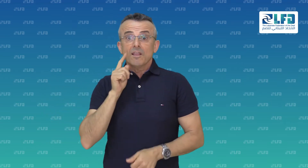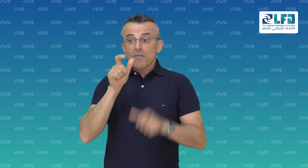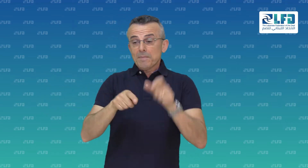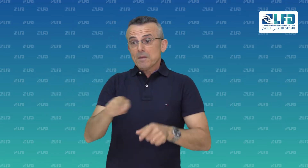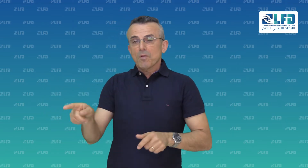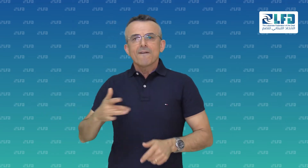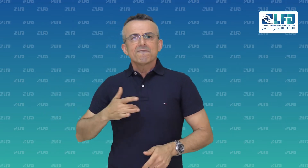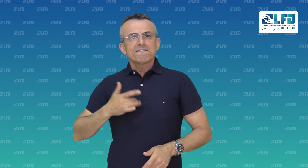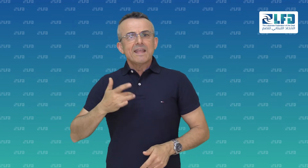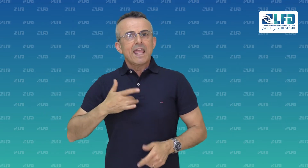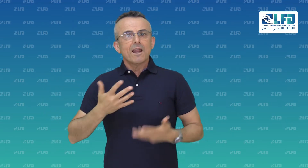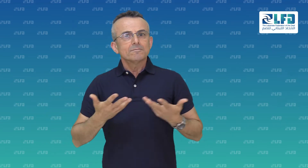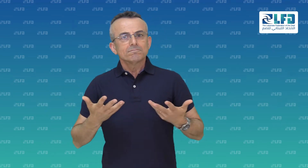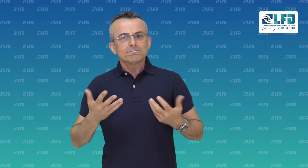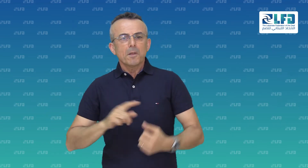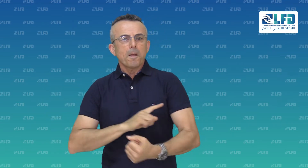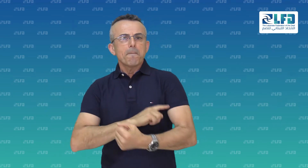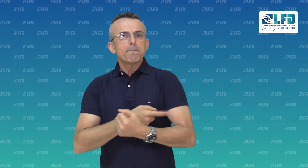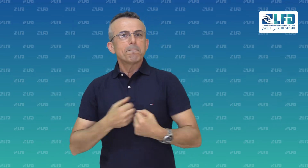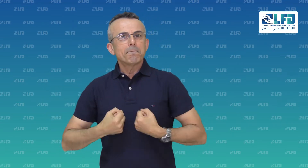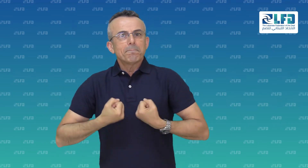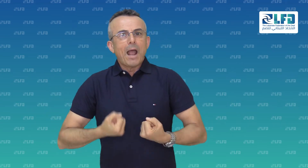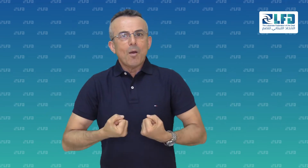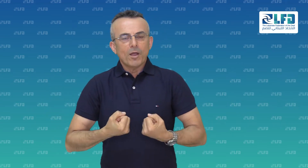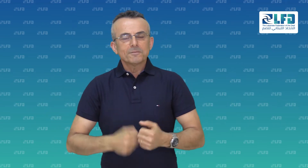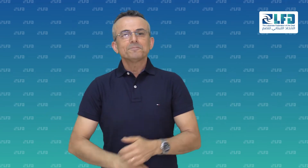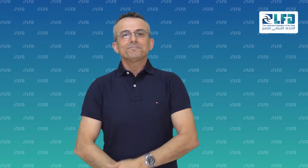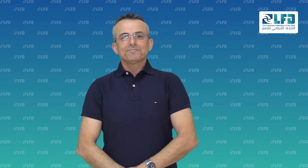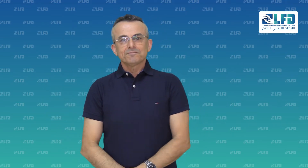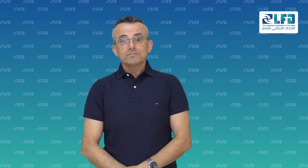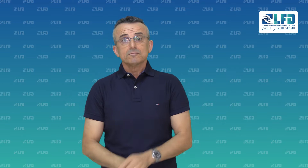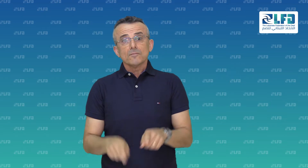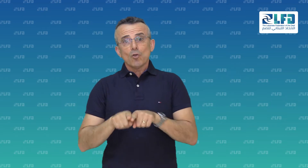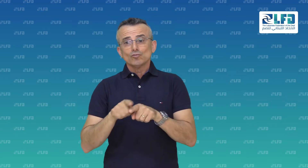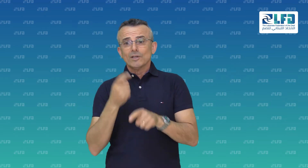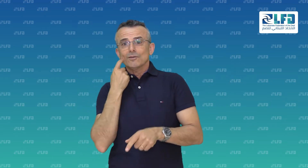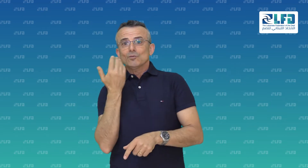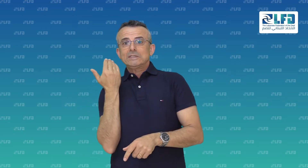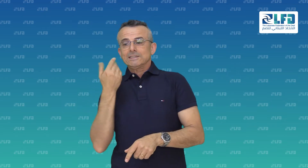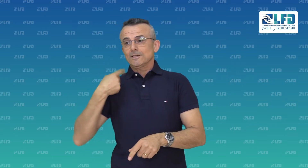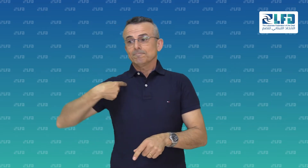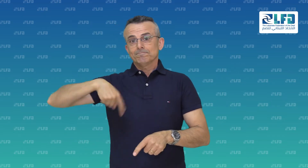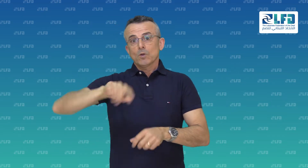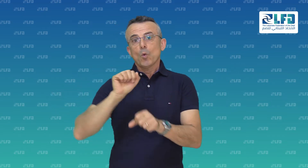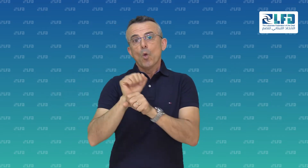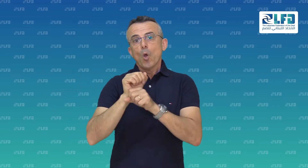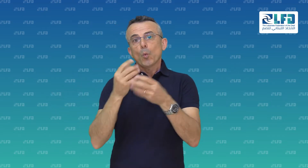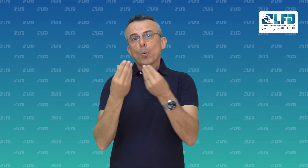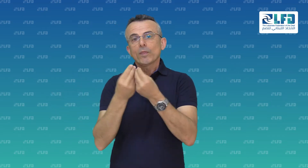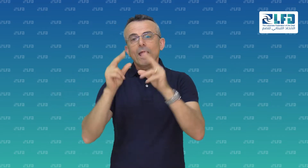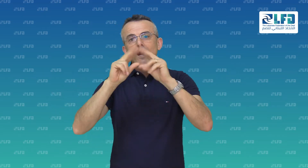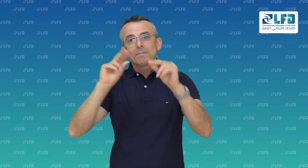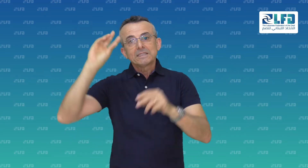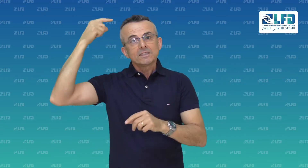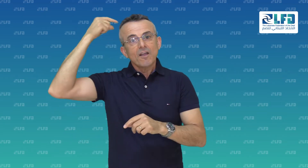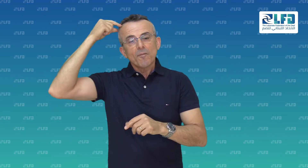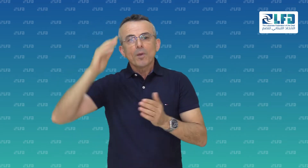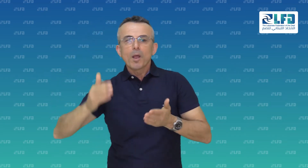Being members, they feel empowered. More recently, we worked with the Lebanese government